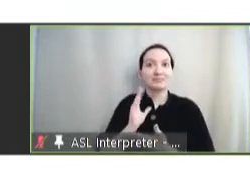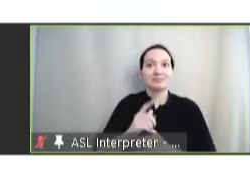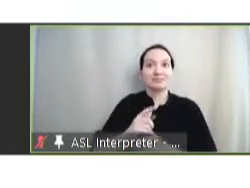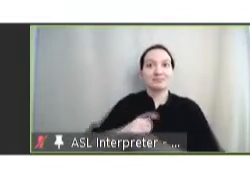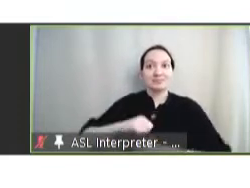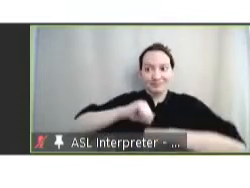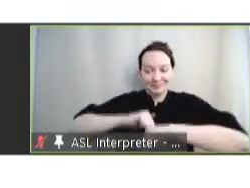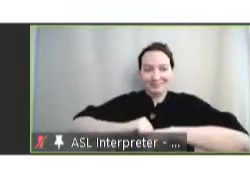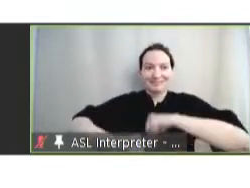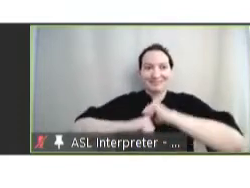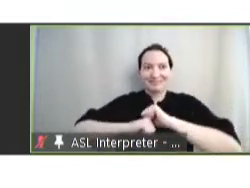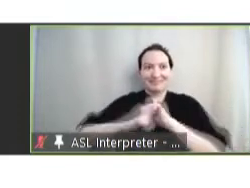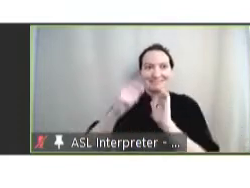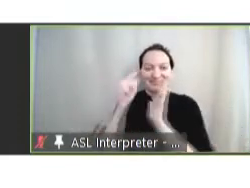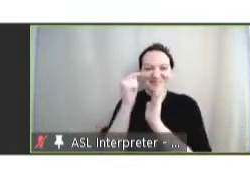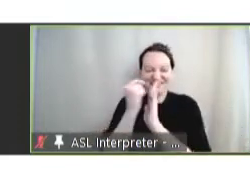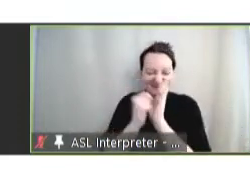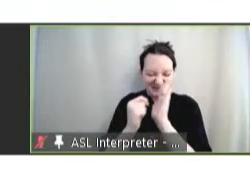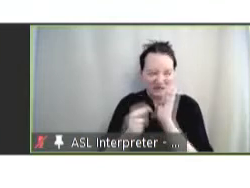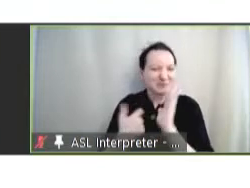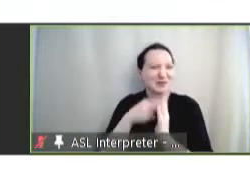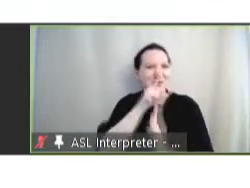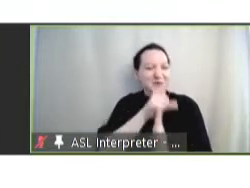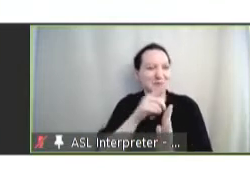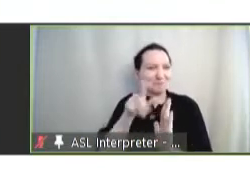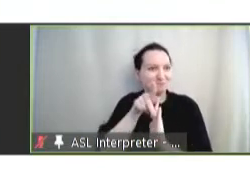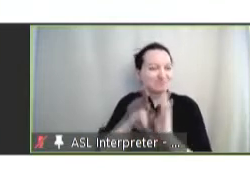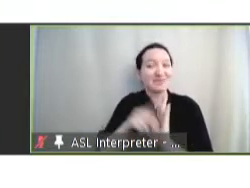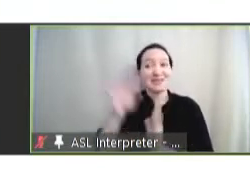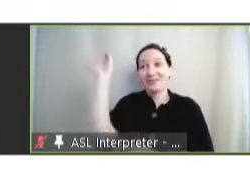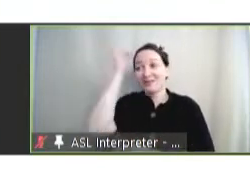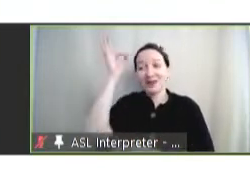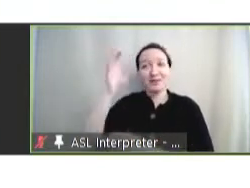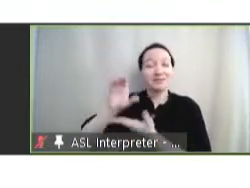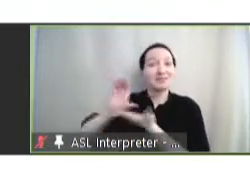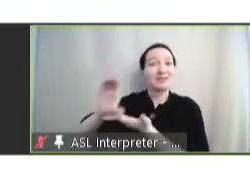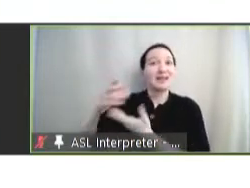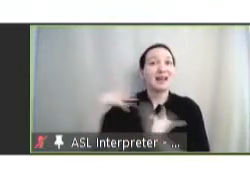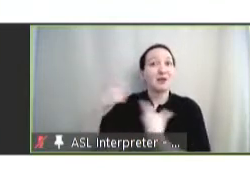principles by which we ensure that federally assisted Health Care Providers and Systems